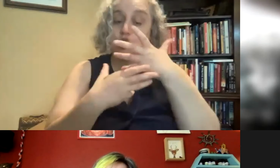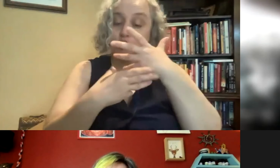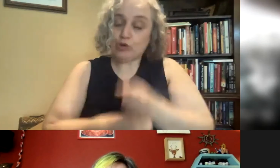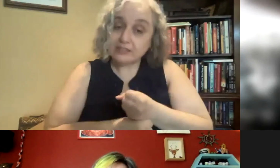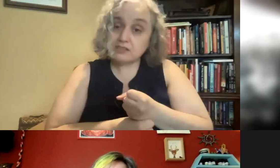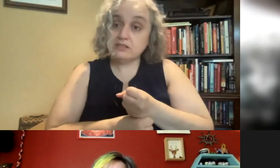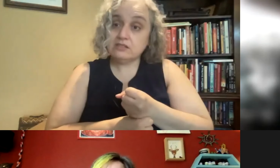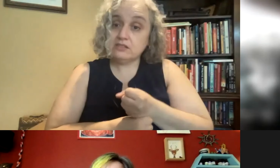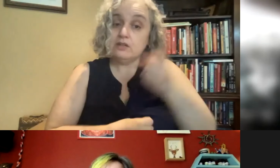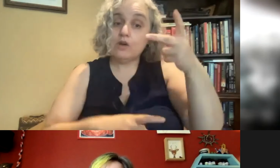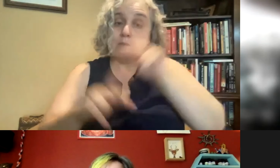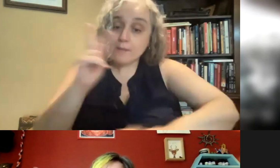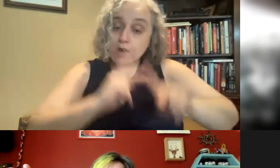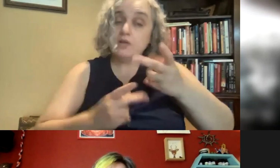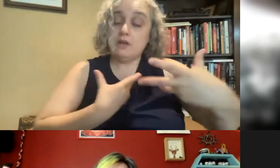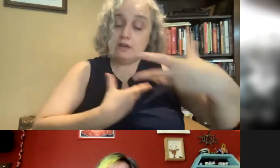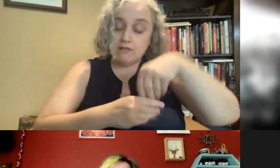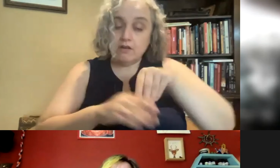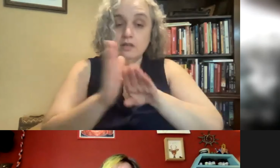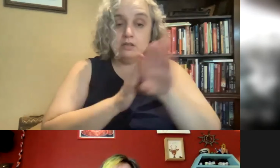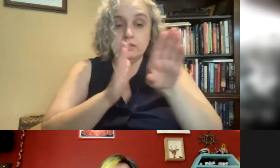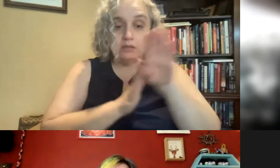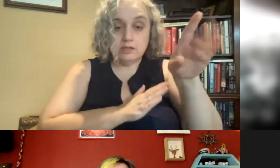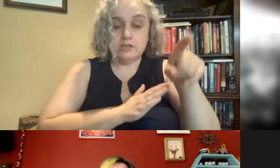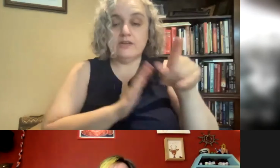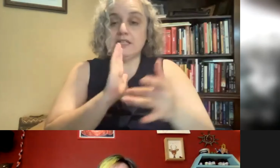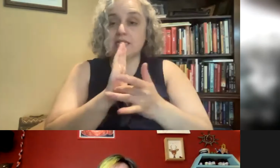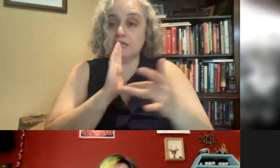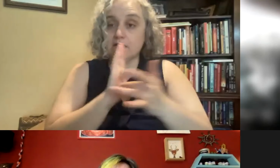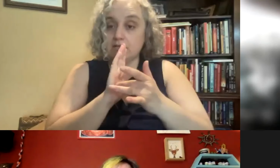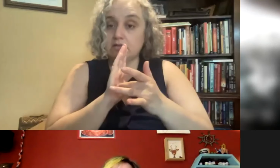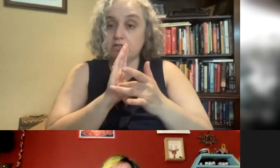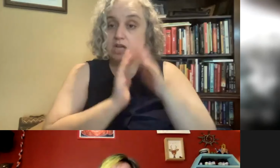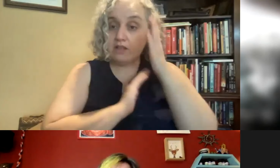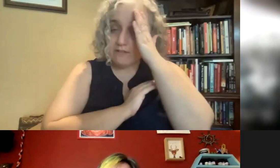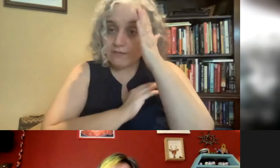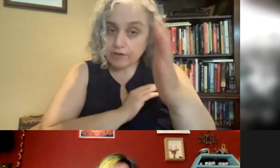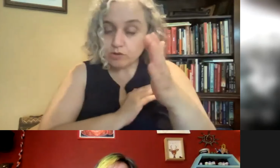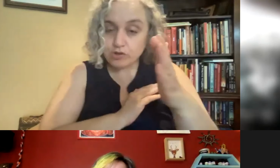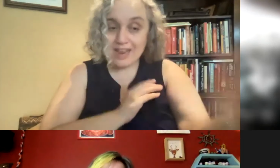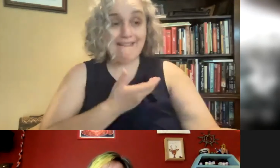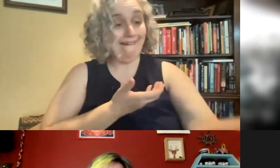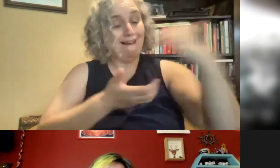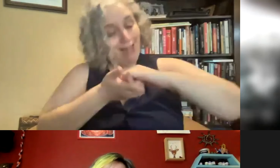in developing technology in the future and collaboration.